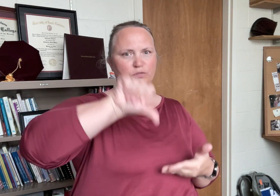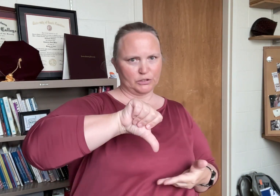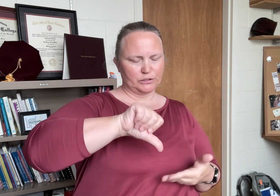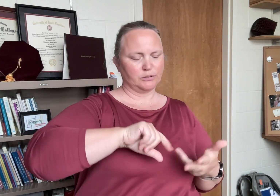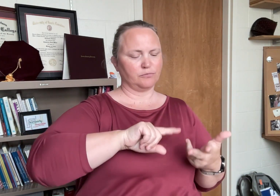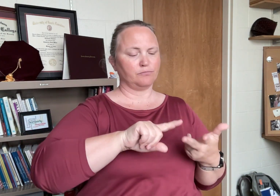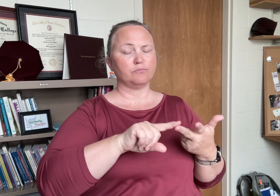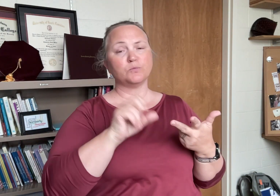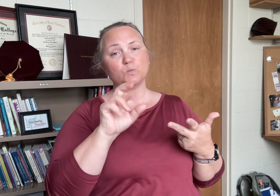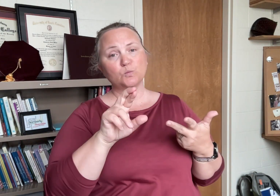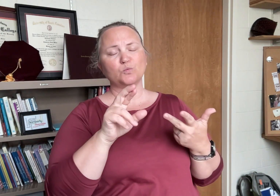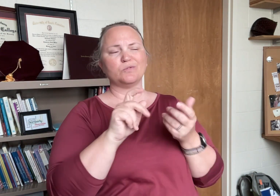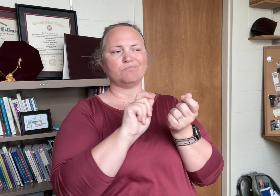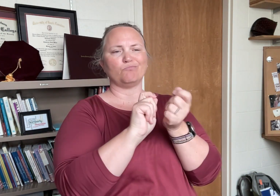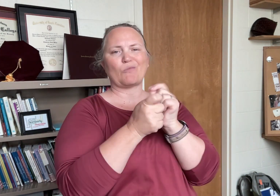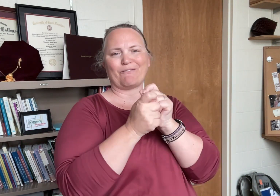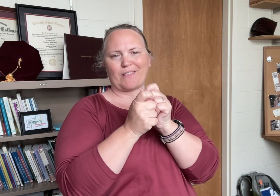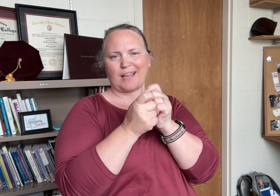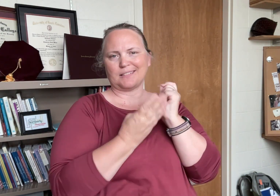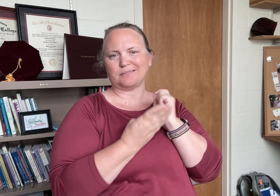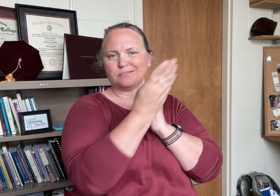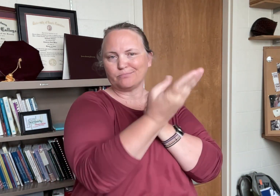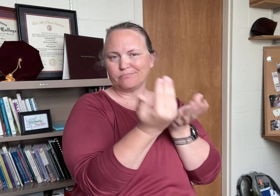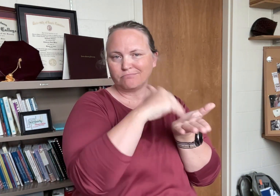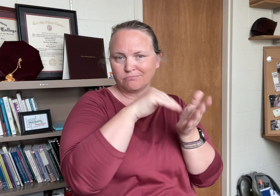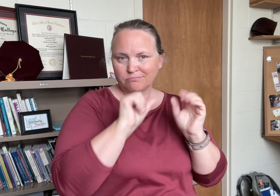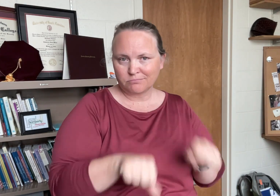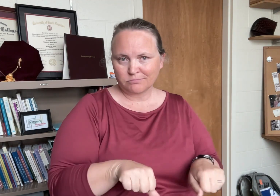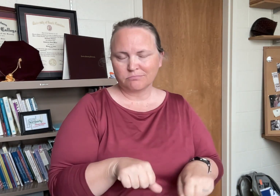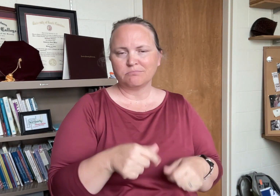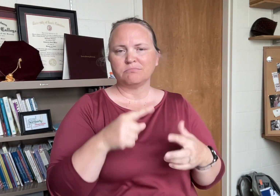It might be rejected or they might give you a revise and resubmit option